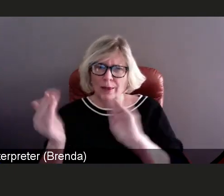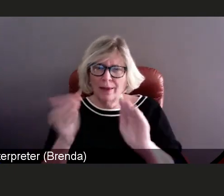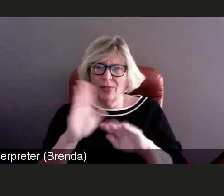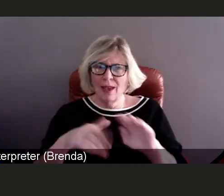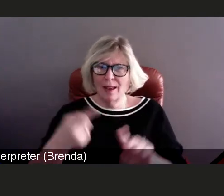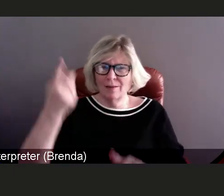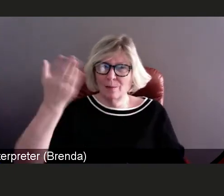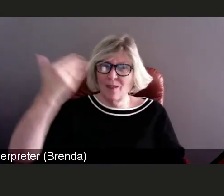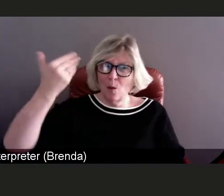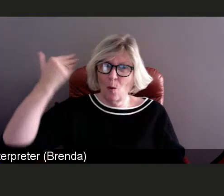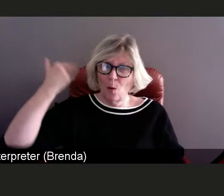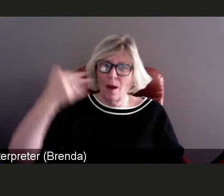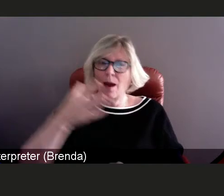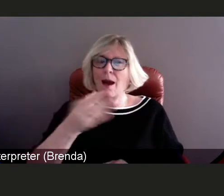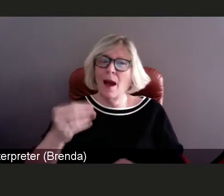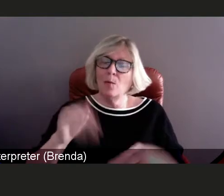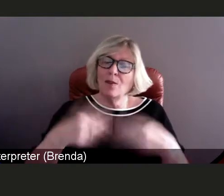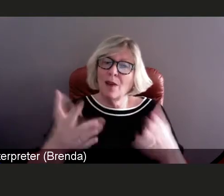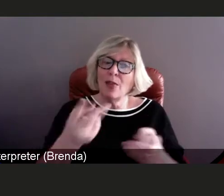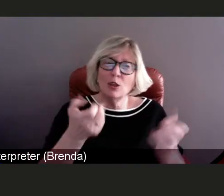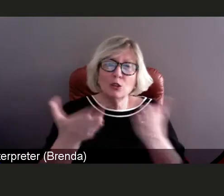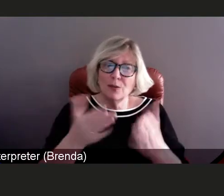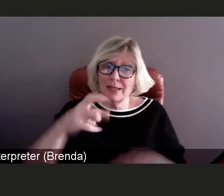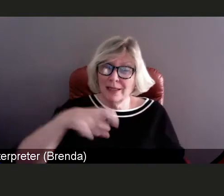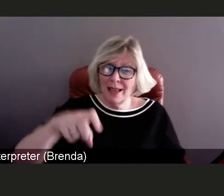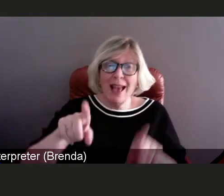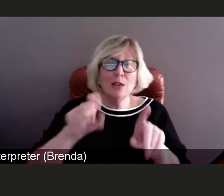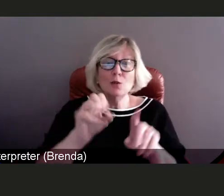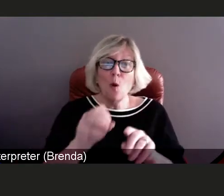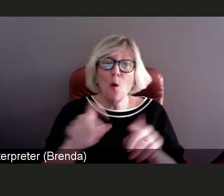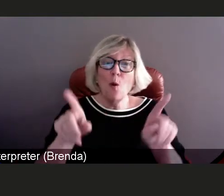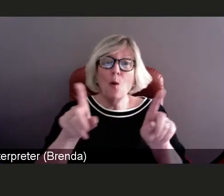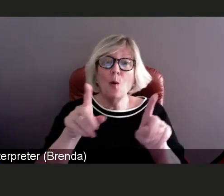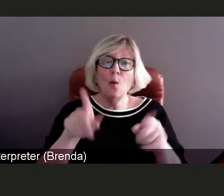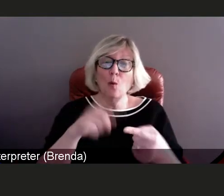so that as we come out of this pandemic crisis